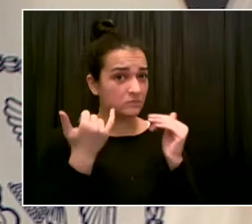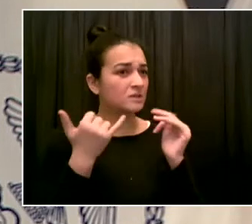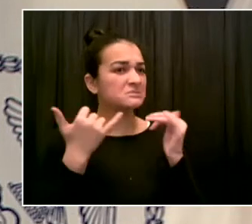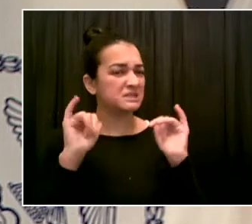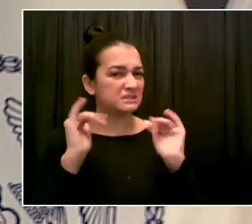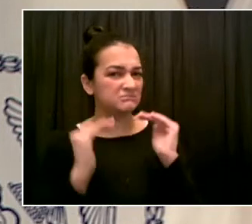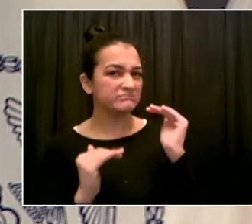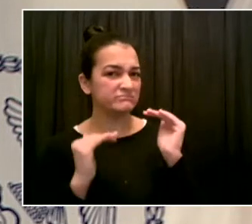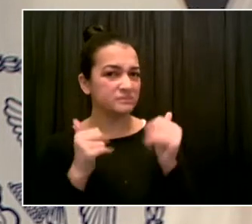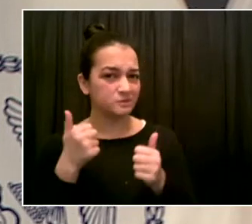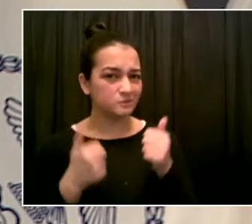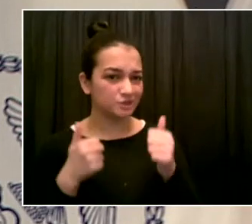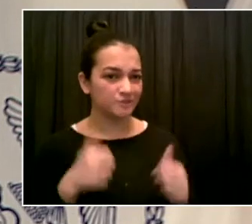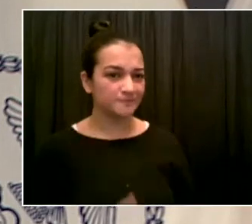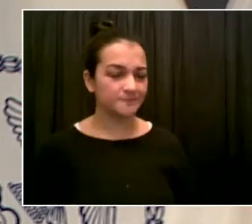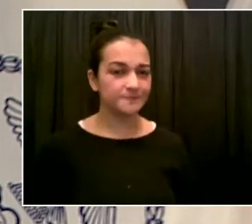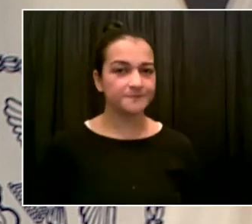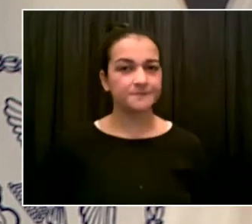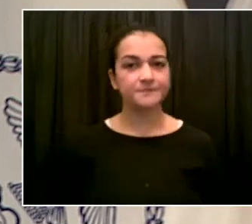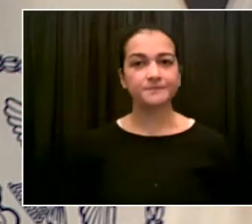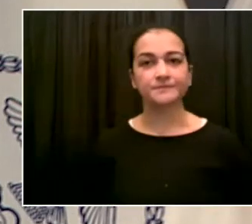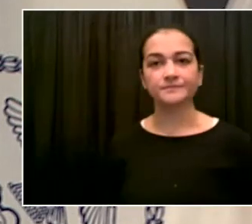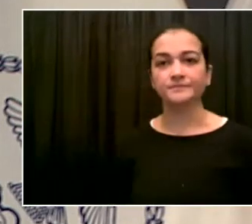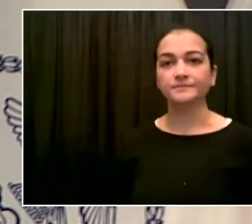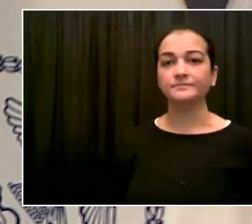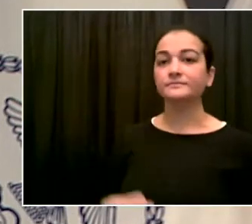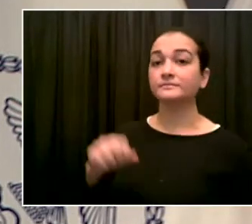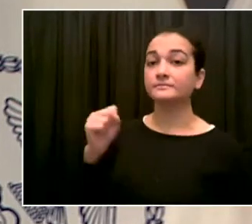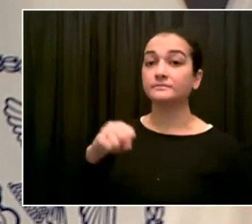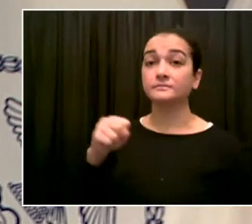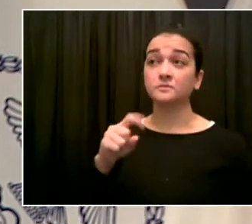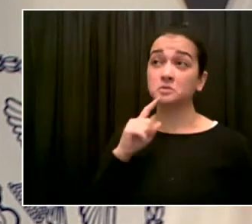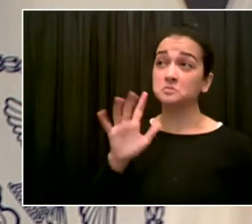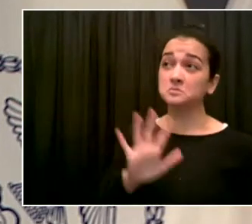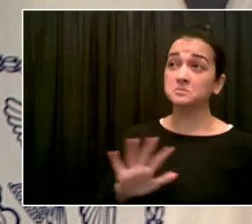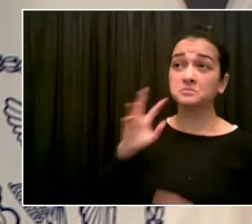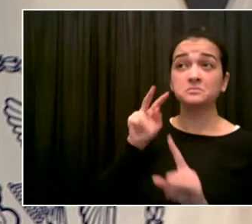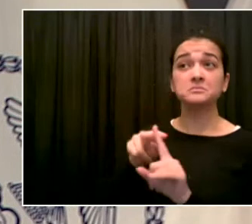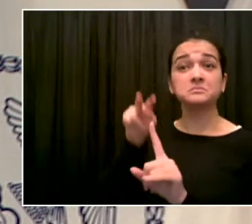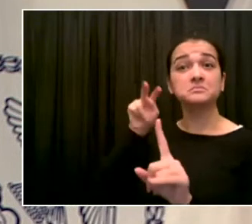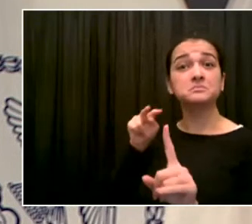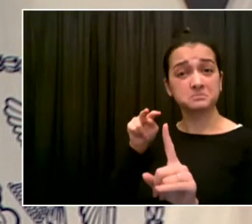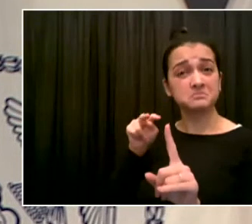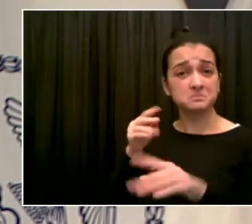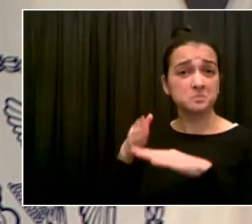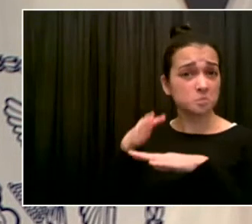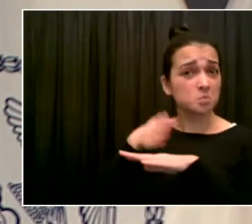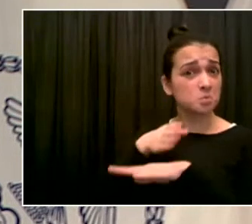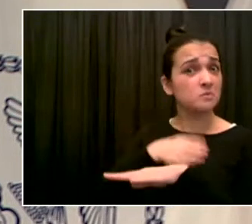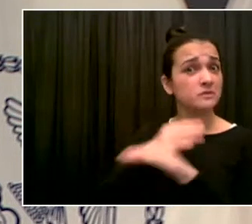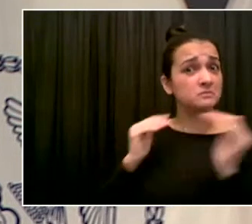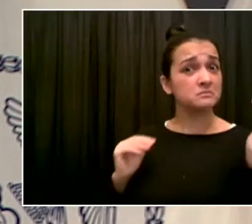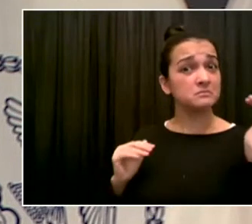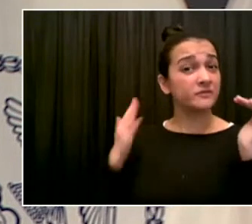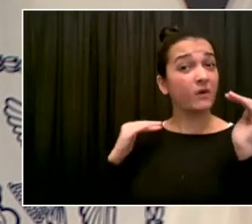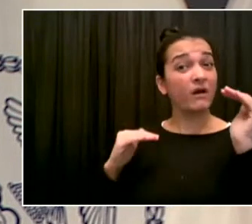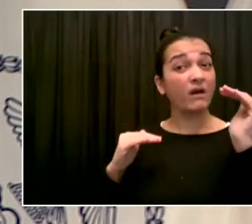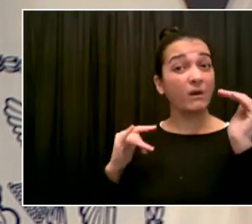A GRAET